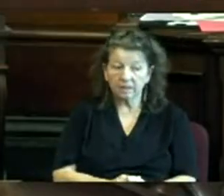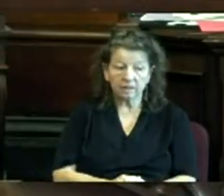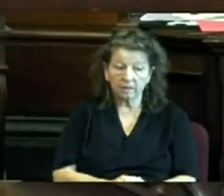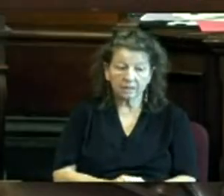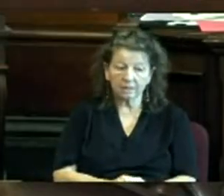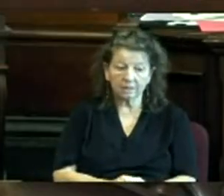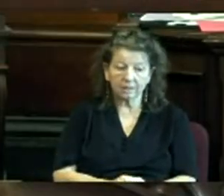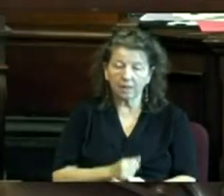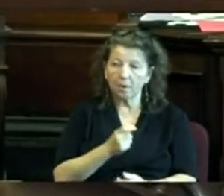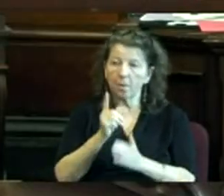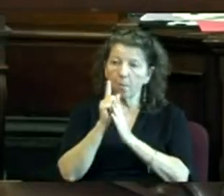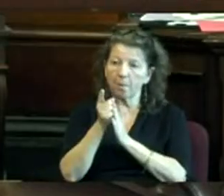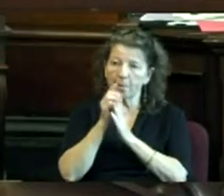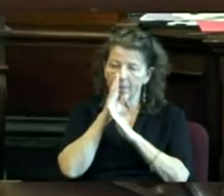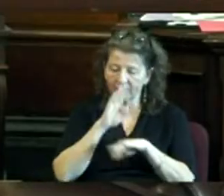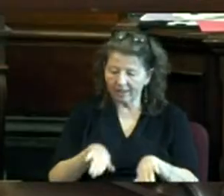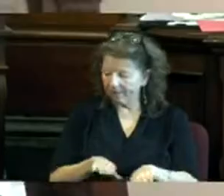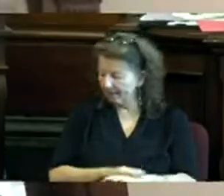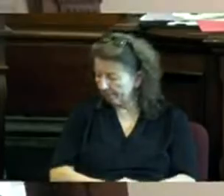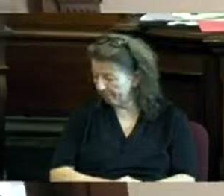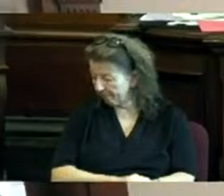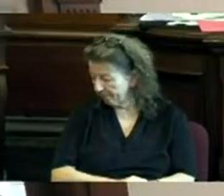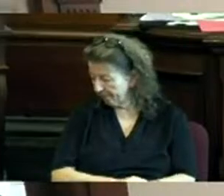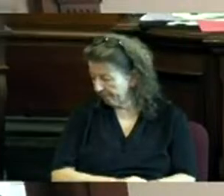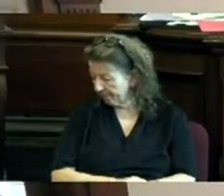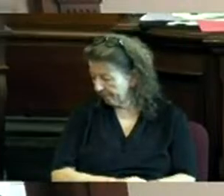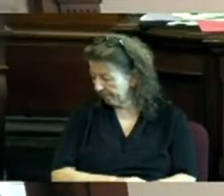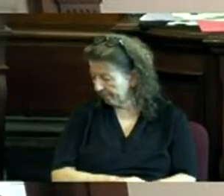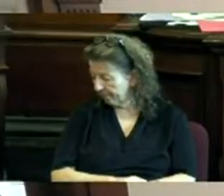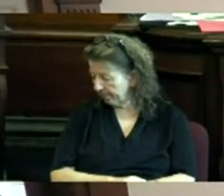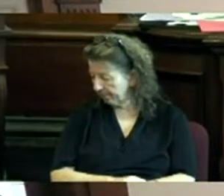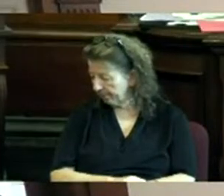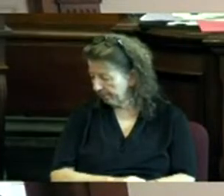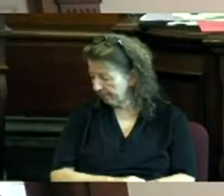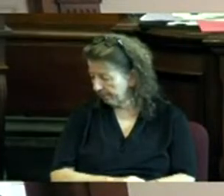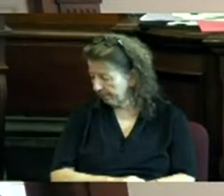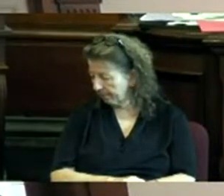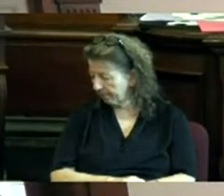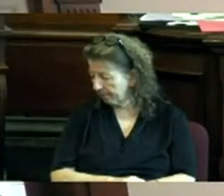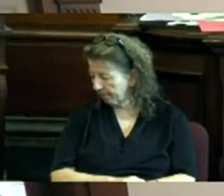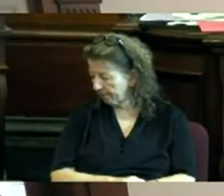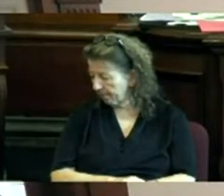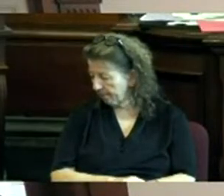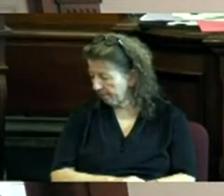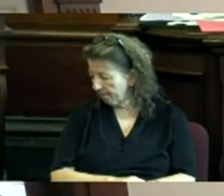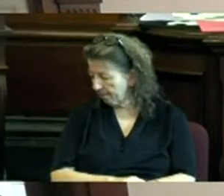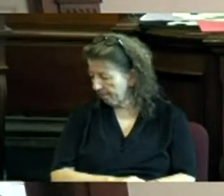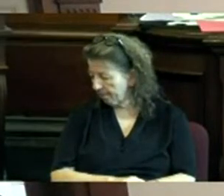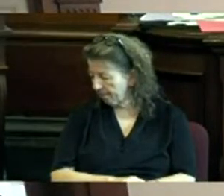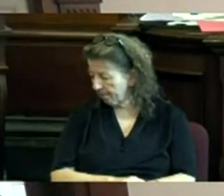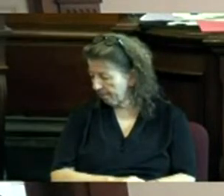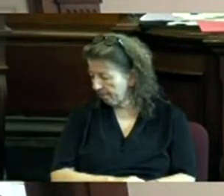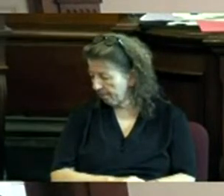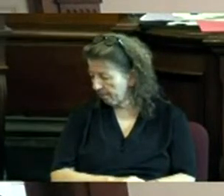and our community that was gunned down horribly. And I just